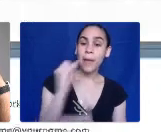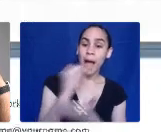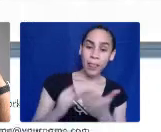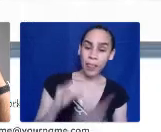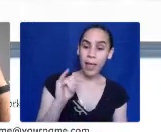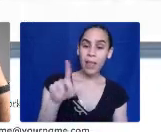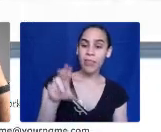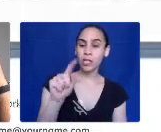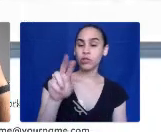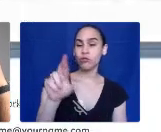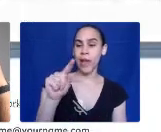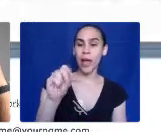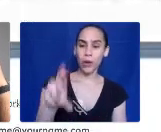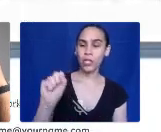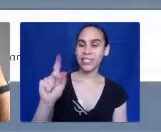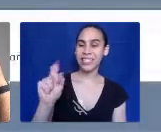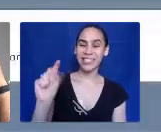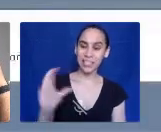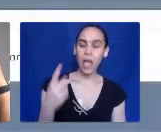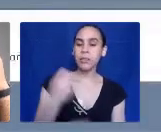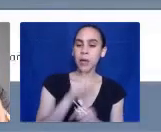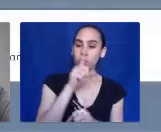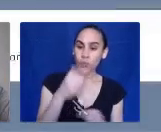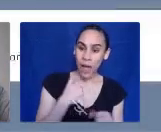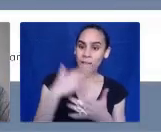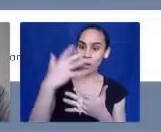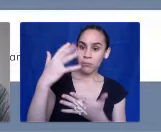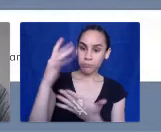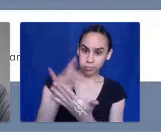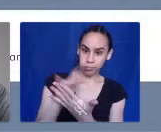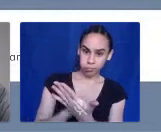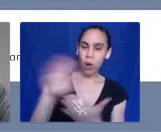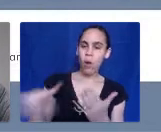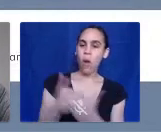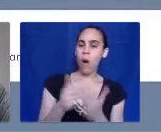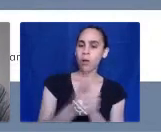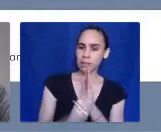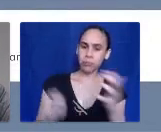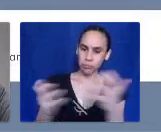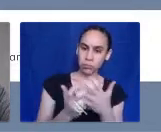skills set up on your things to jump into skills and say hey i'm gonna have photoshop illustrator